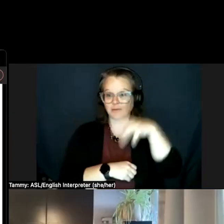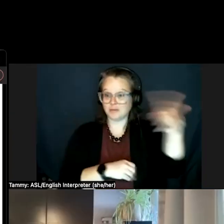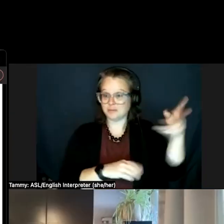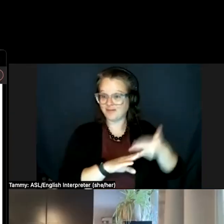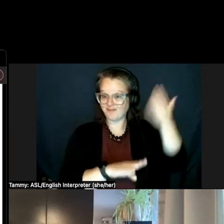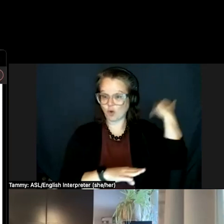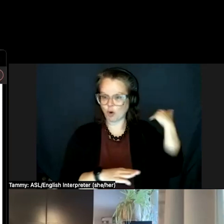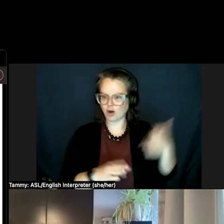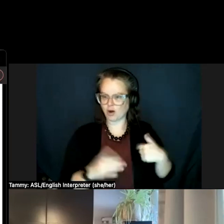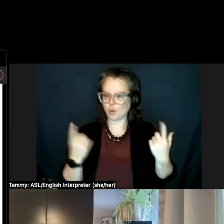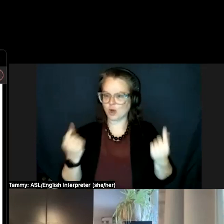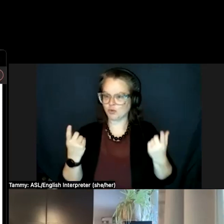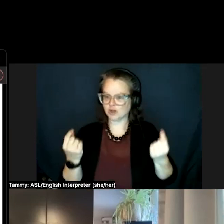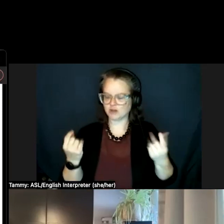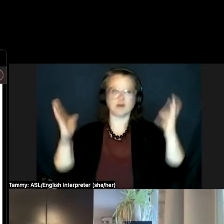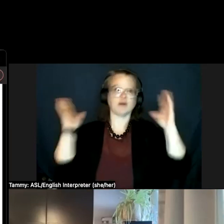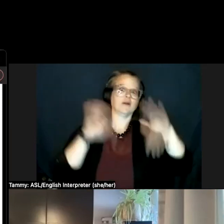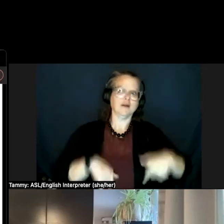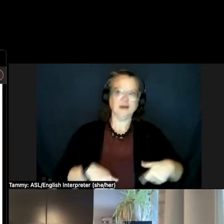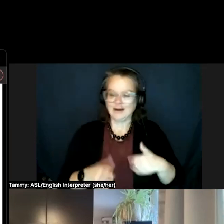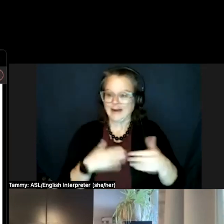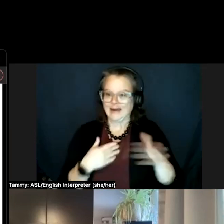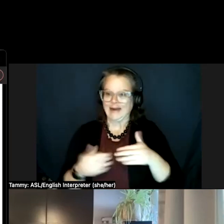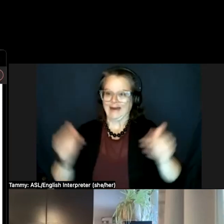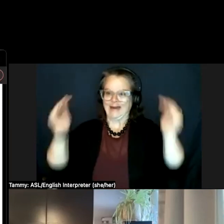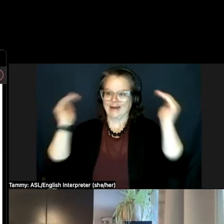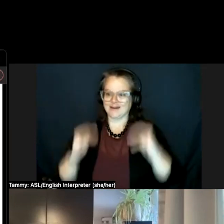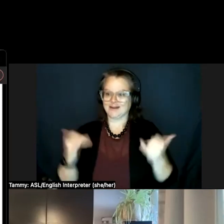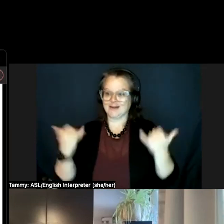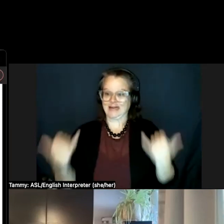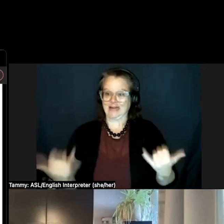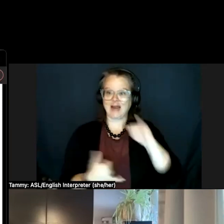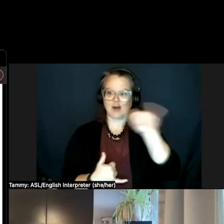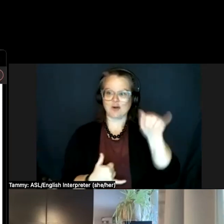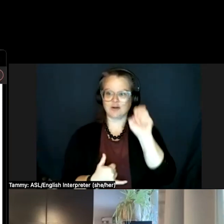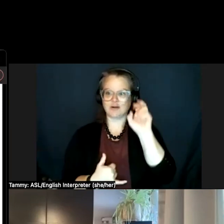transportation and logistics veteran with over 30 years of experience at industry giants like